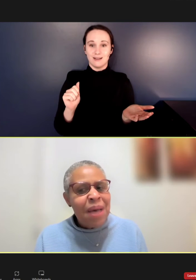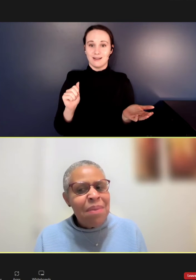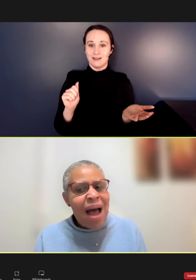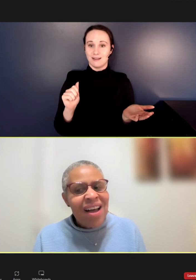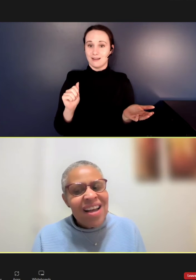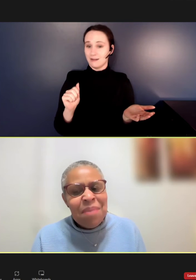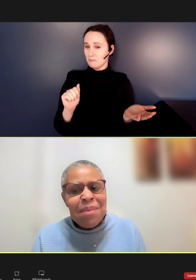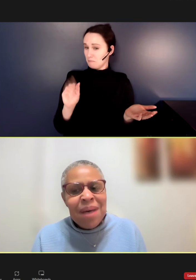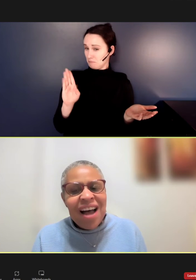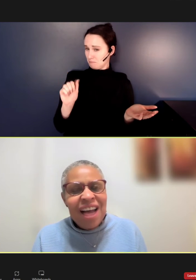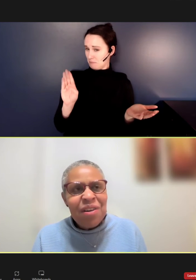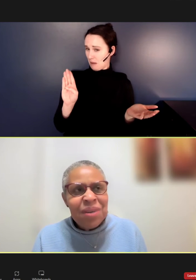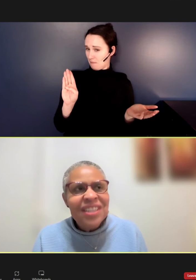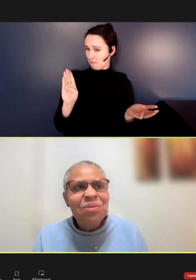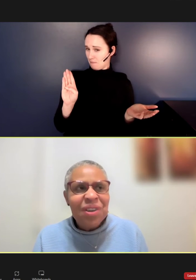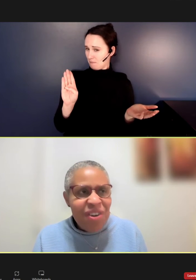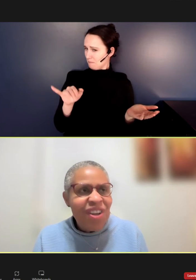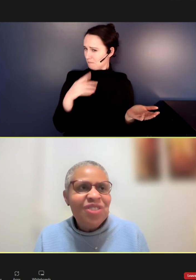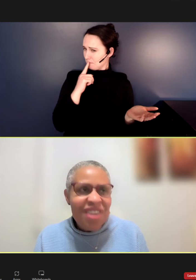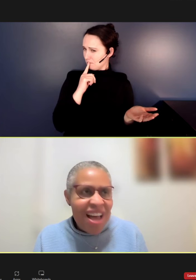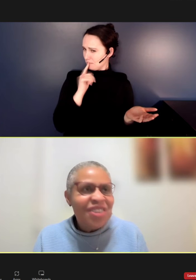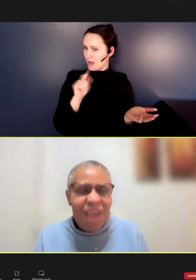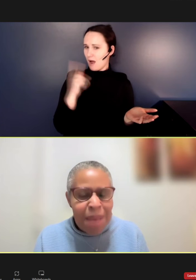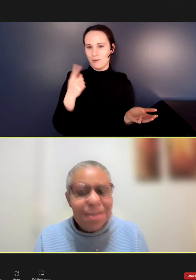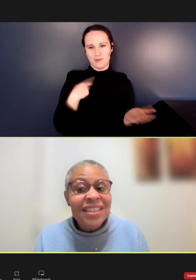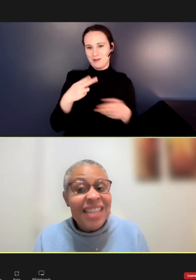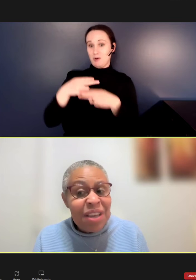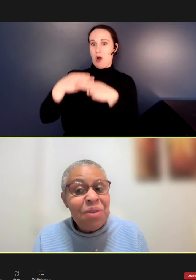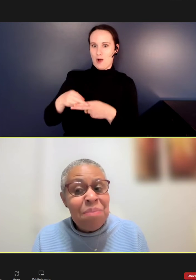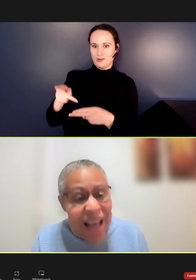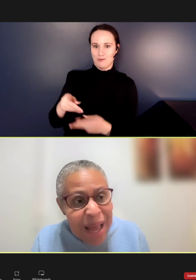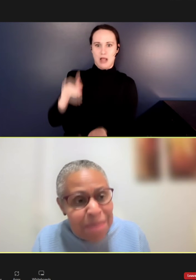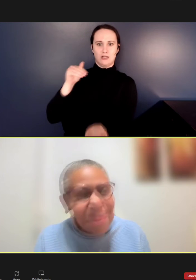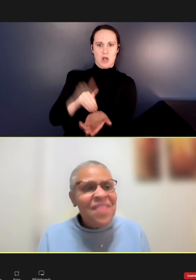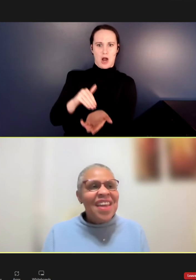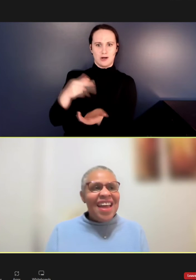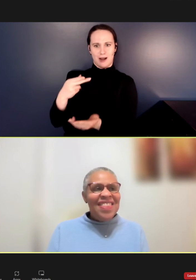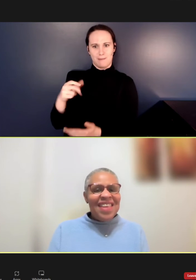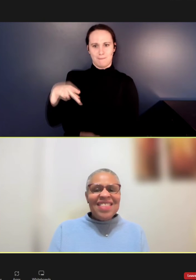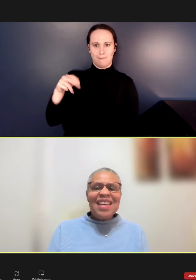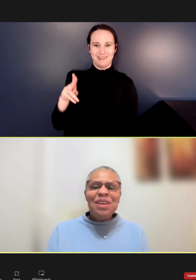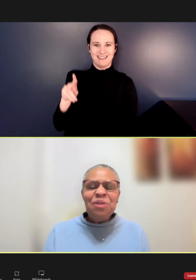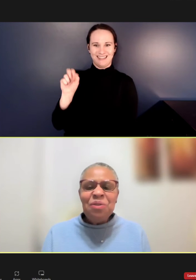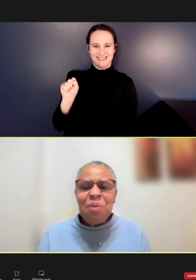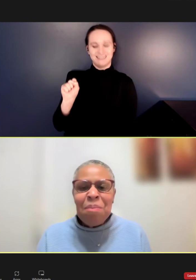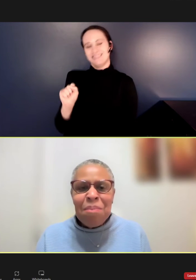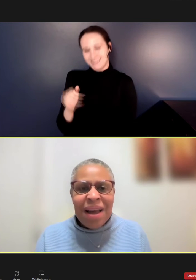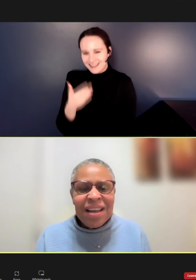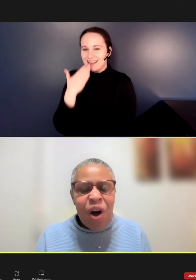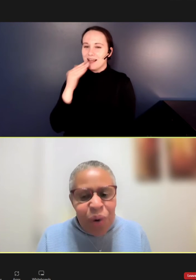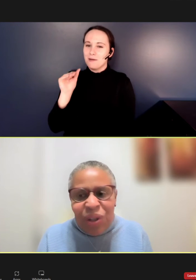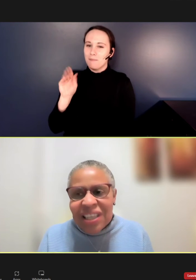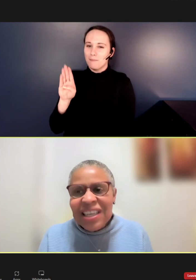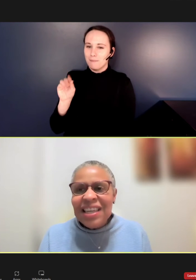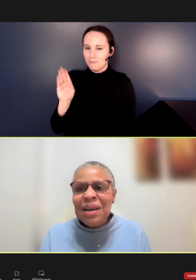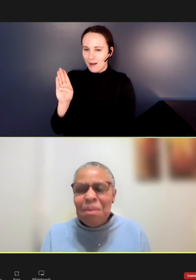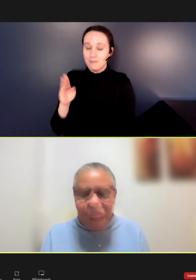Bob. Bob, I always want to call you Dr. Hopkins. Thank you, Bob. And then thank you, my colleague,